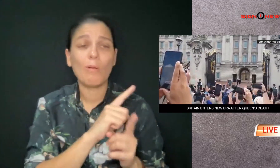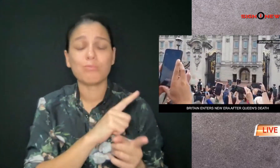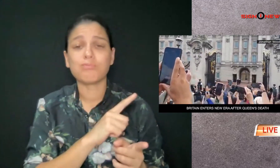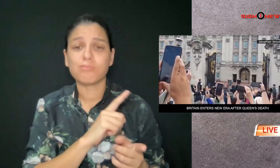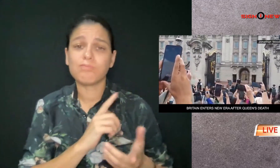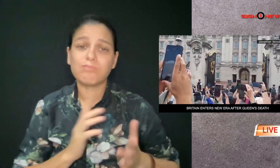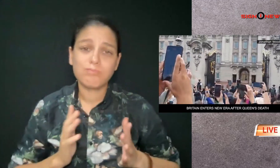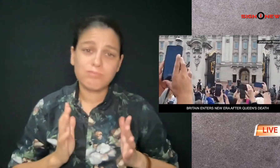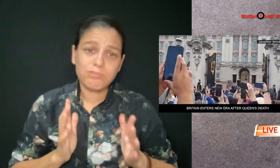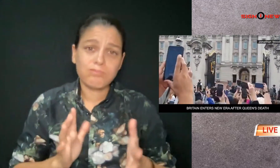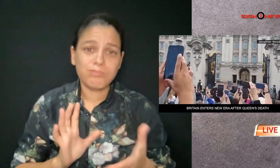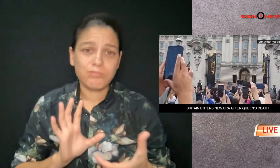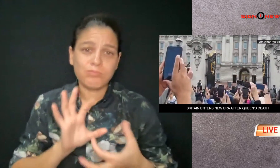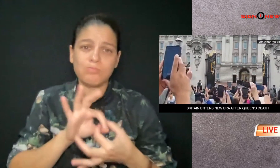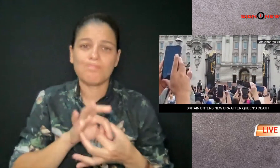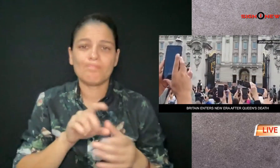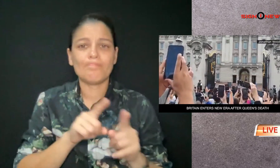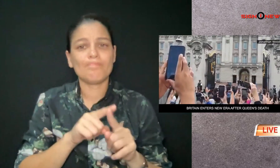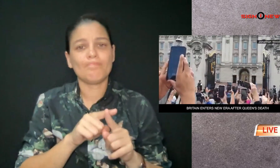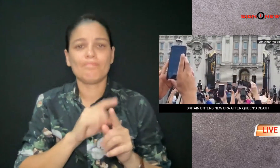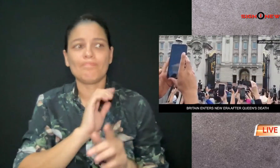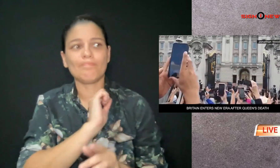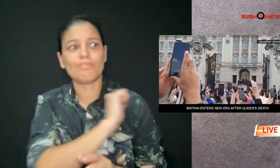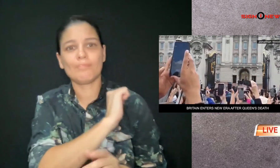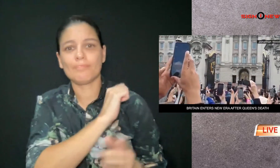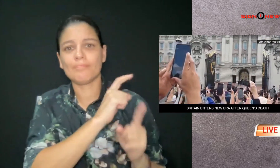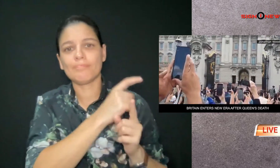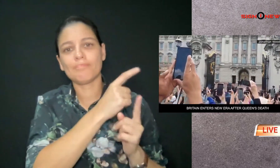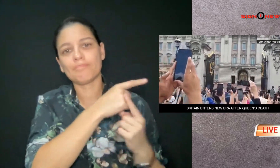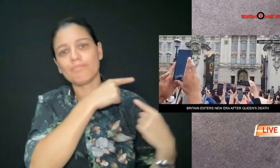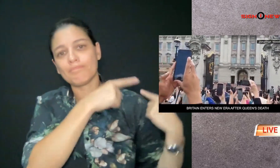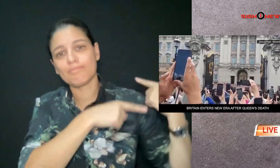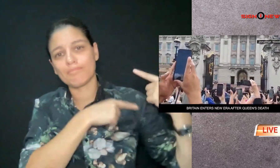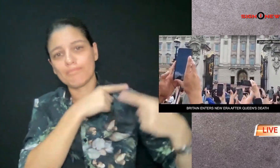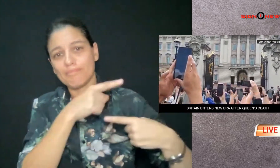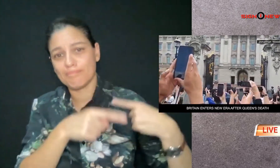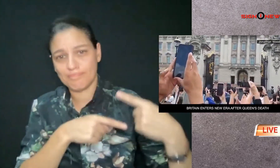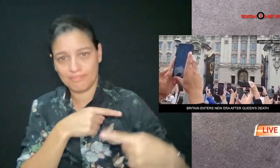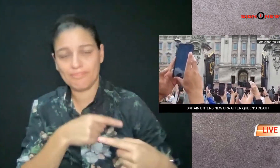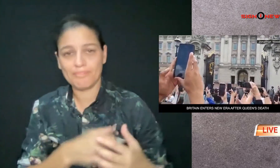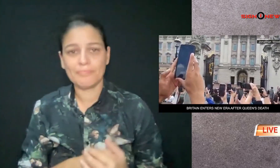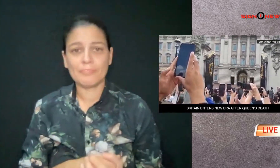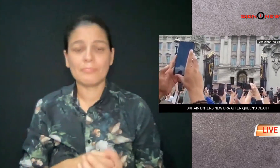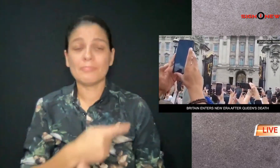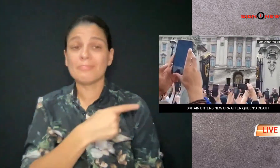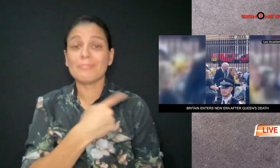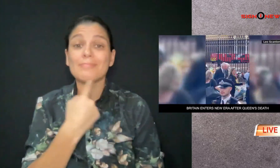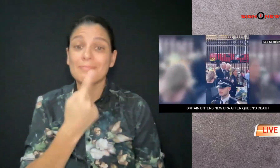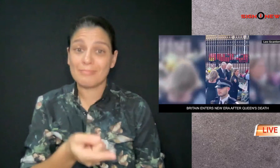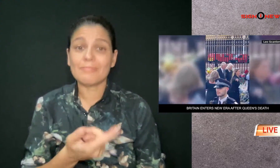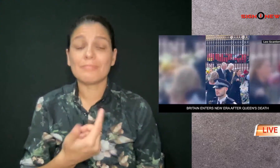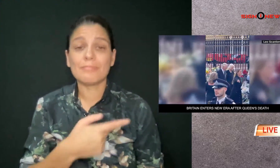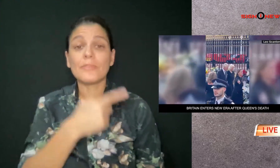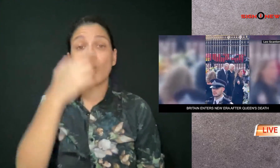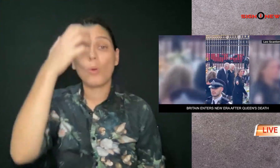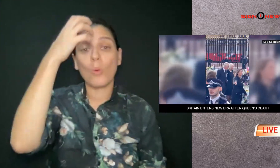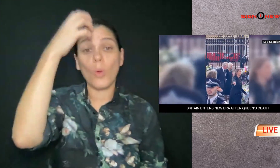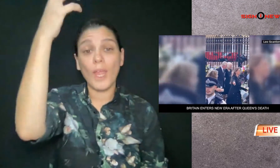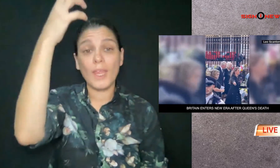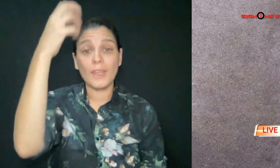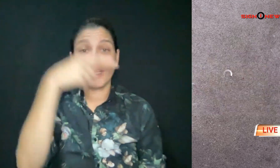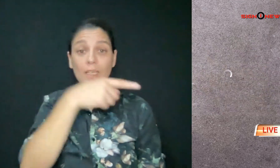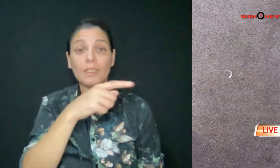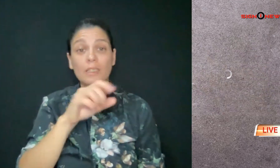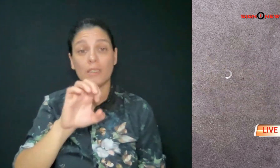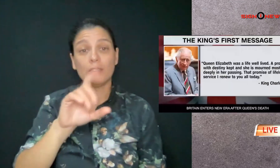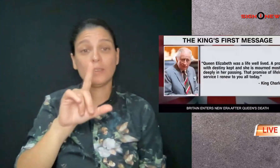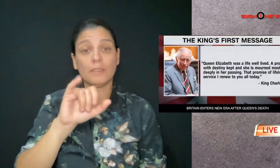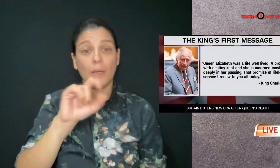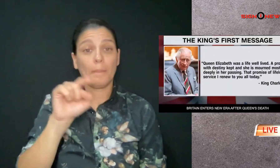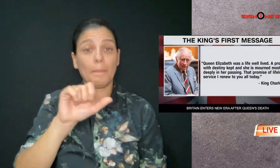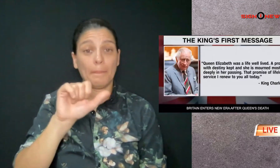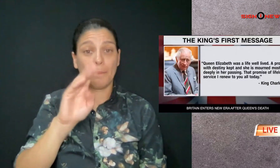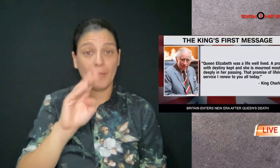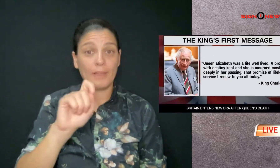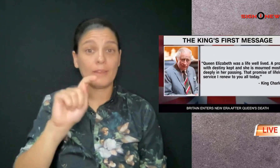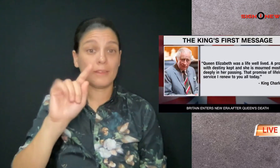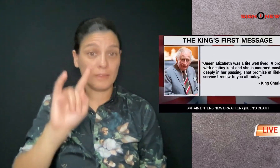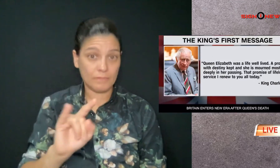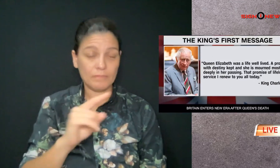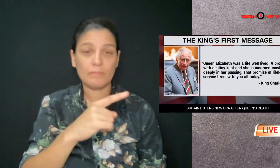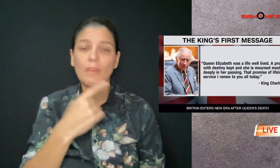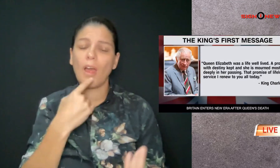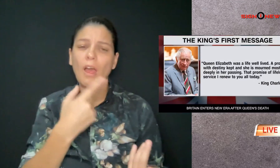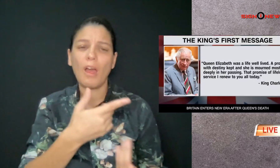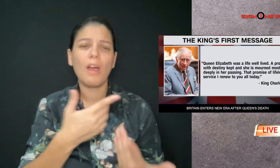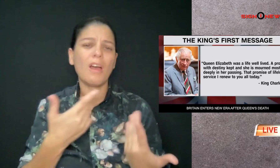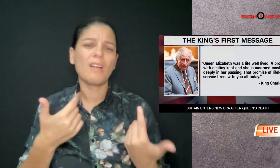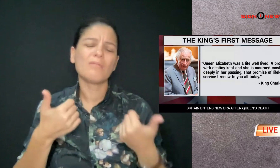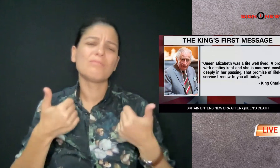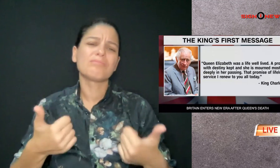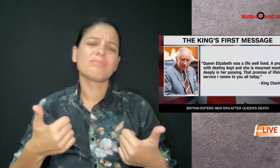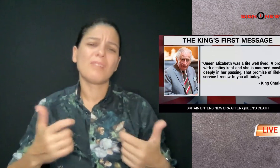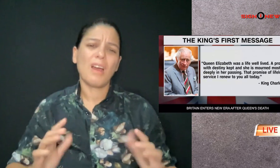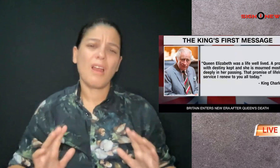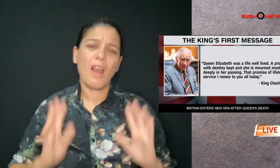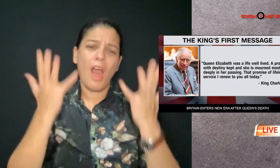death of his mother and he pledged to uphold her legacy he said Queen Elizabeth was a life